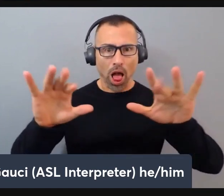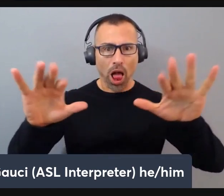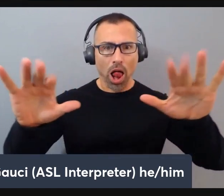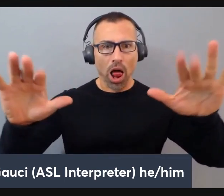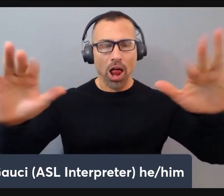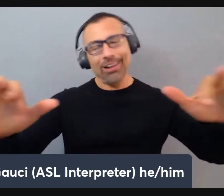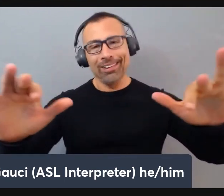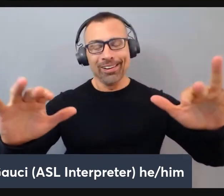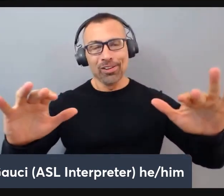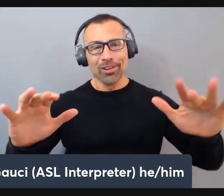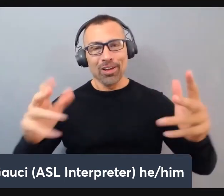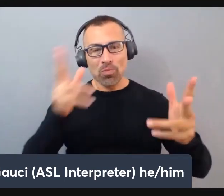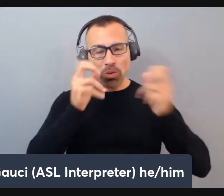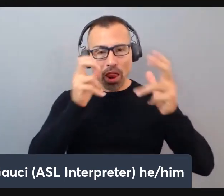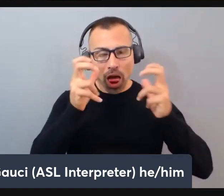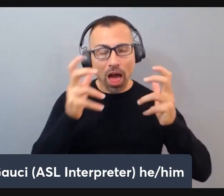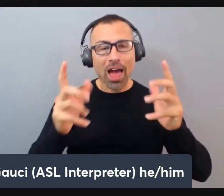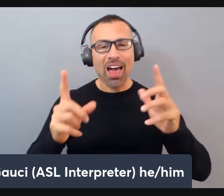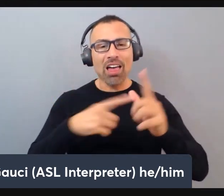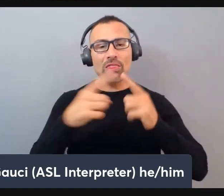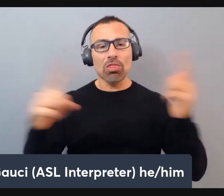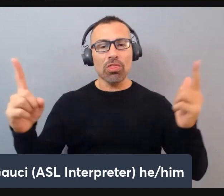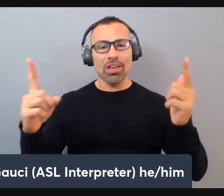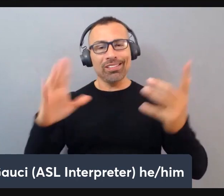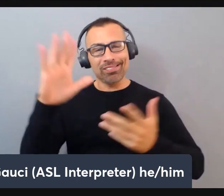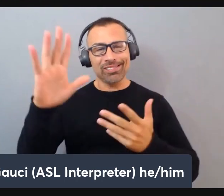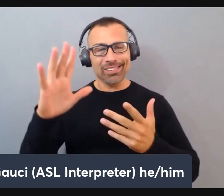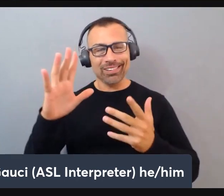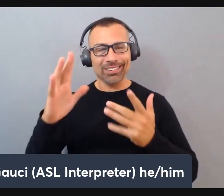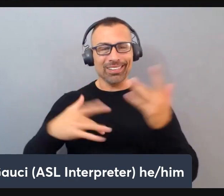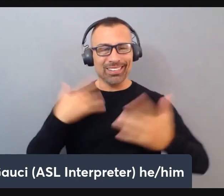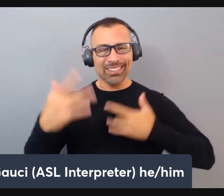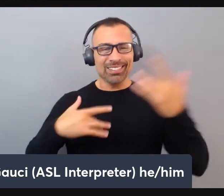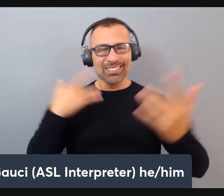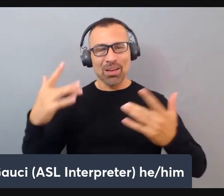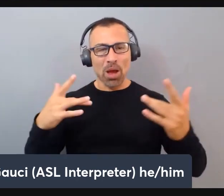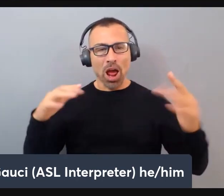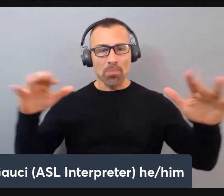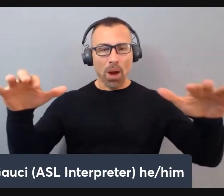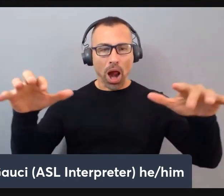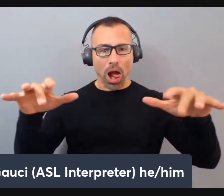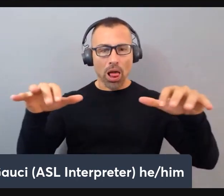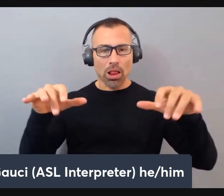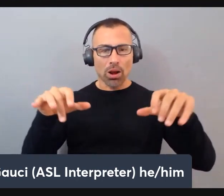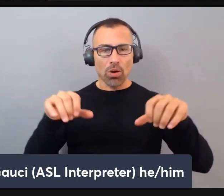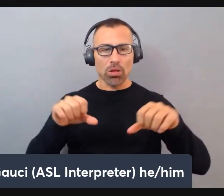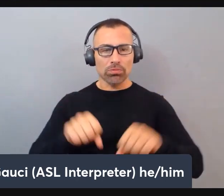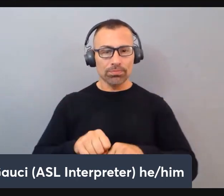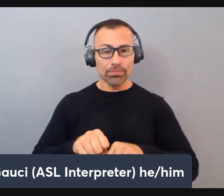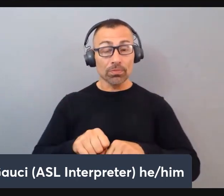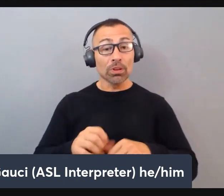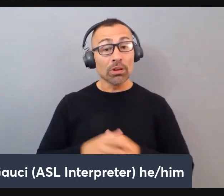And then, you know, kind of enthusiasm dies down a little bit. And when you start to build an architecture for an application like that,